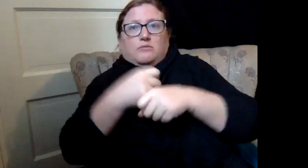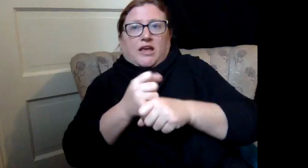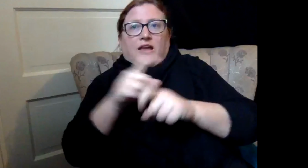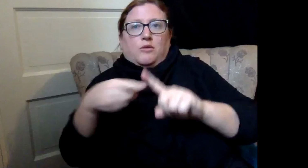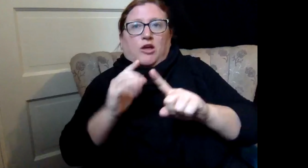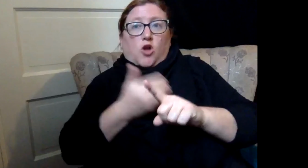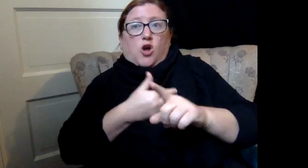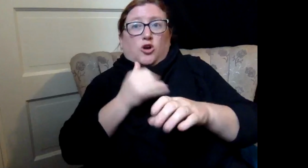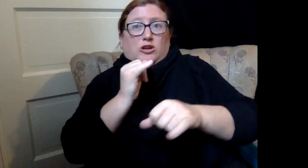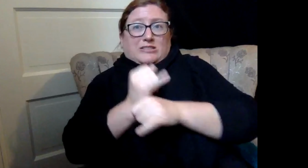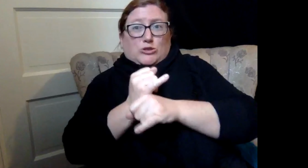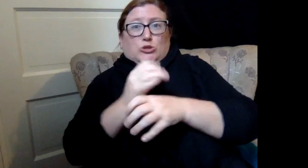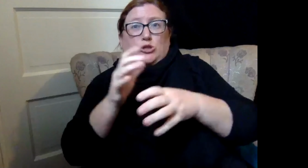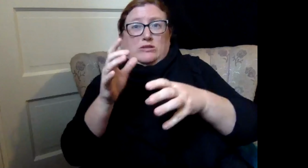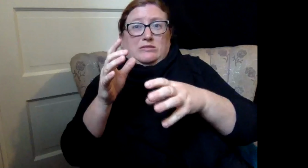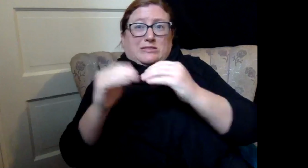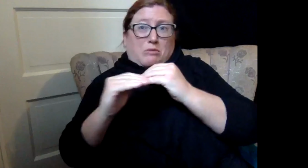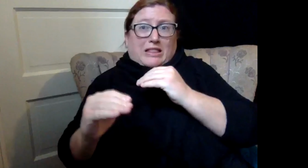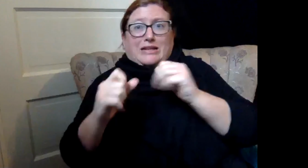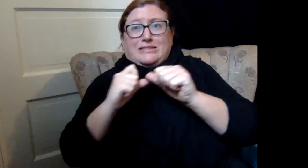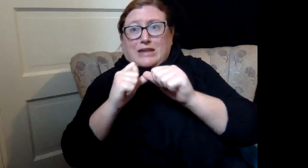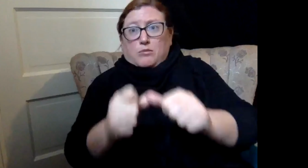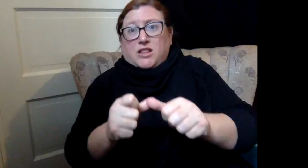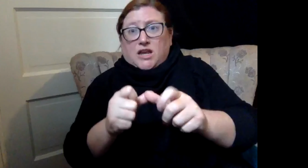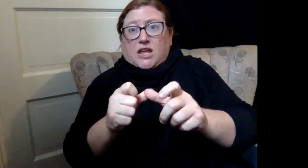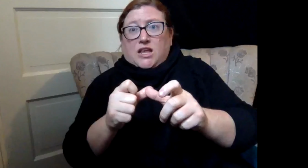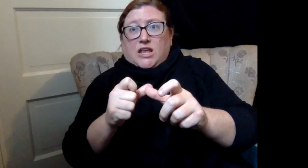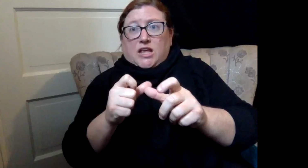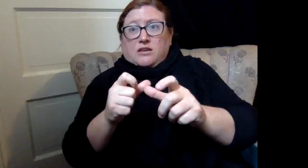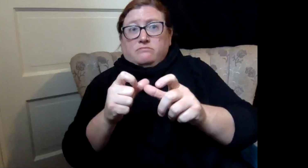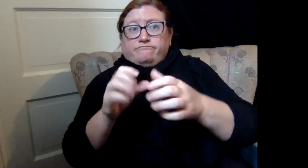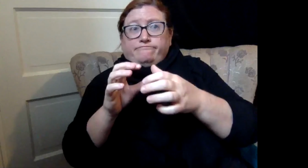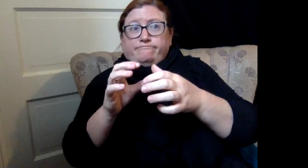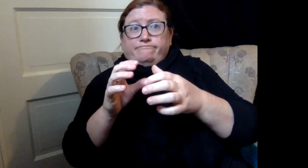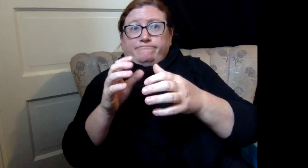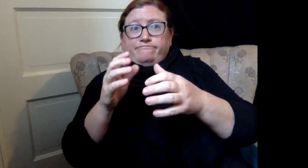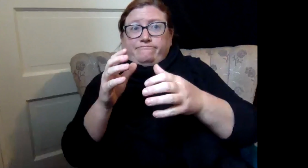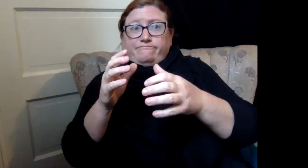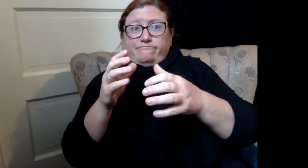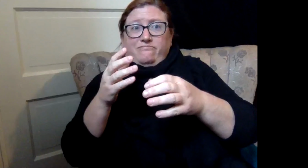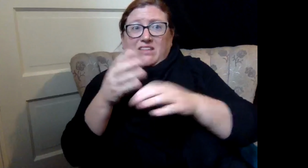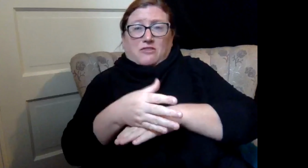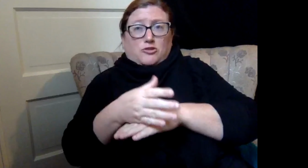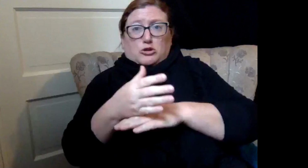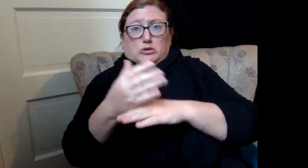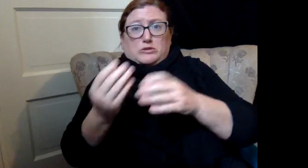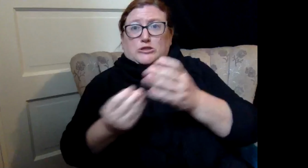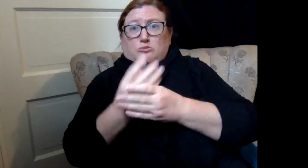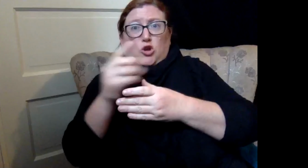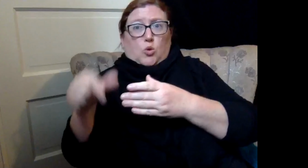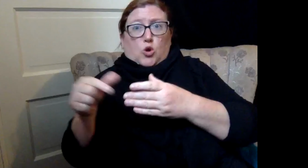points the President made about our own kind of institutional stability and